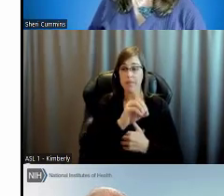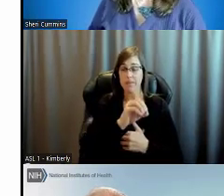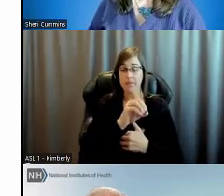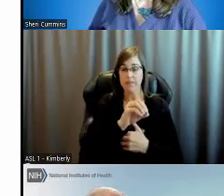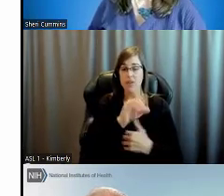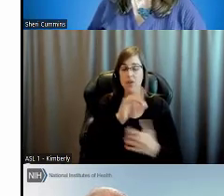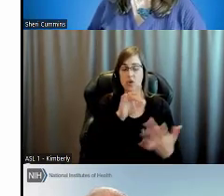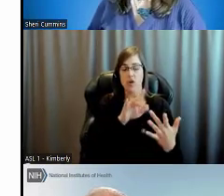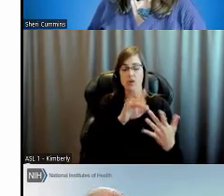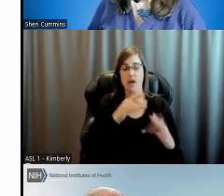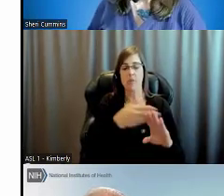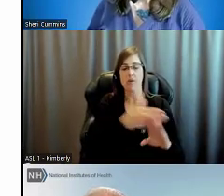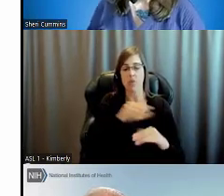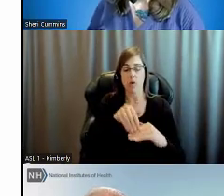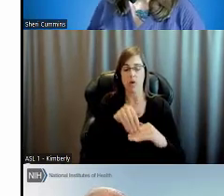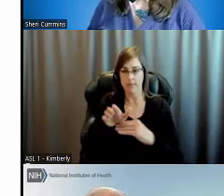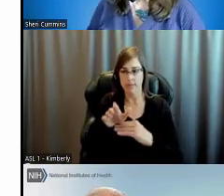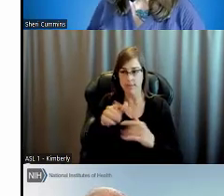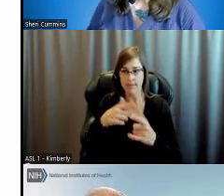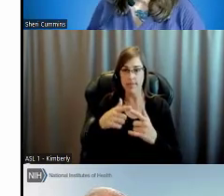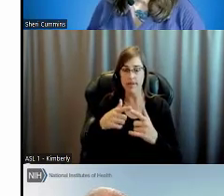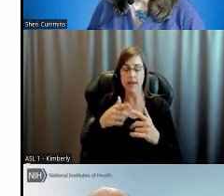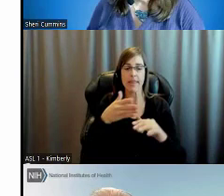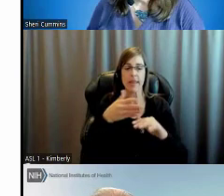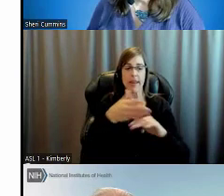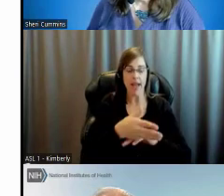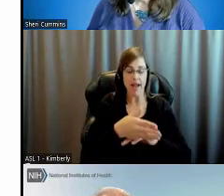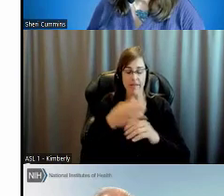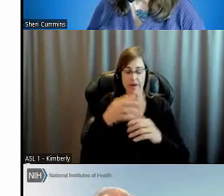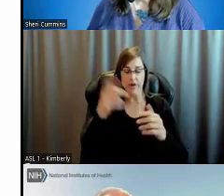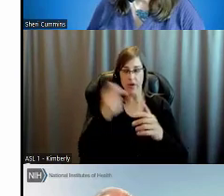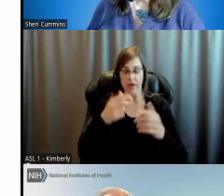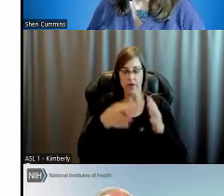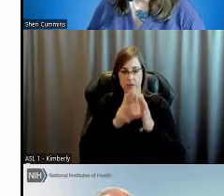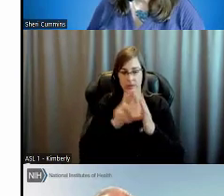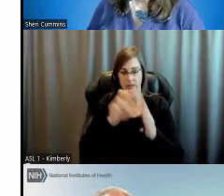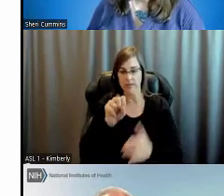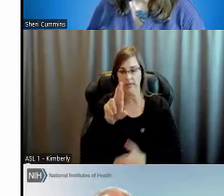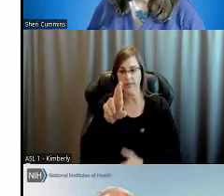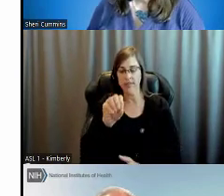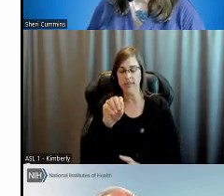before you submit, and after the grant has been reviewed, the SRO is the person you contact